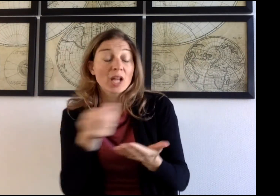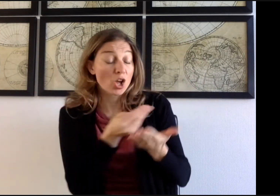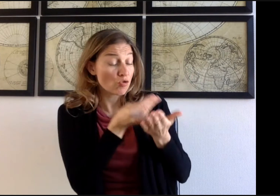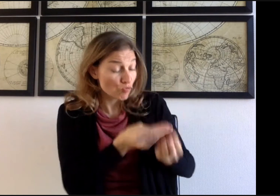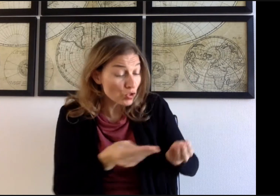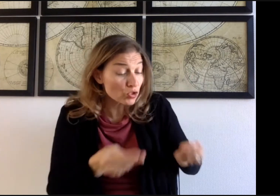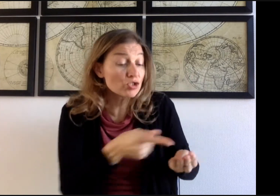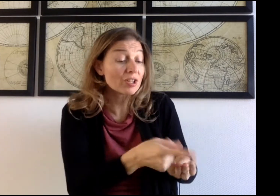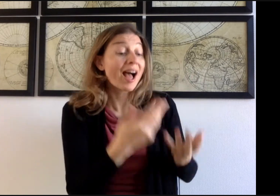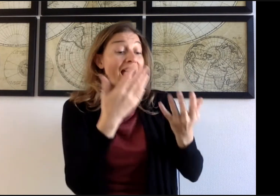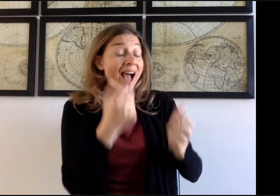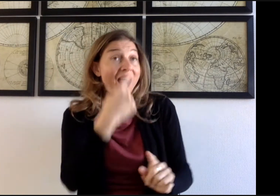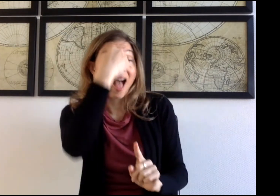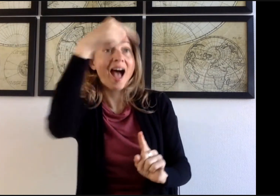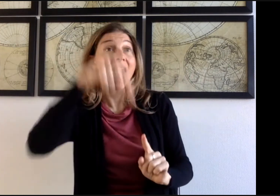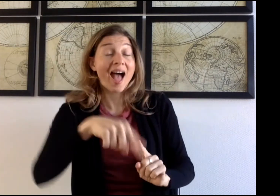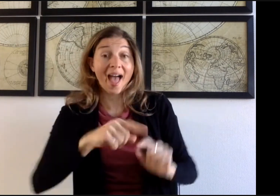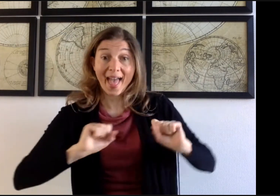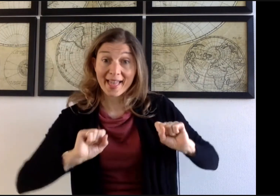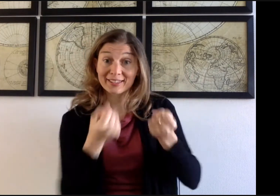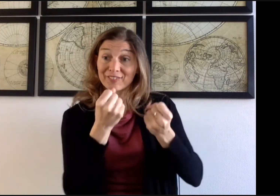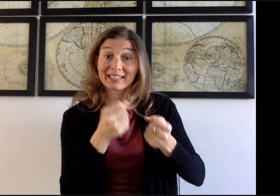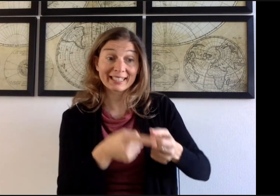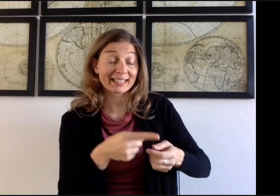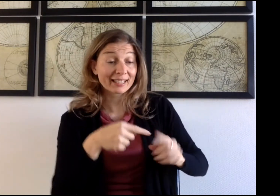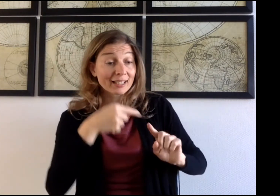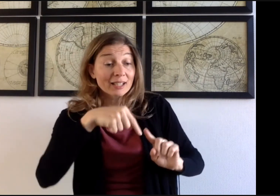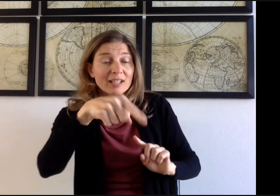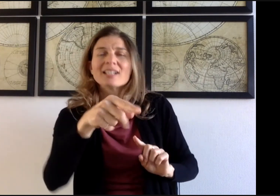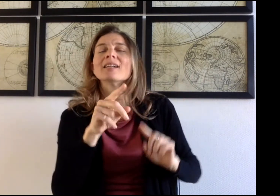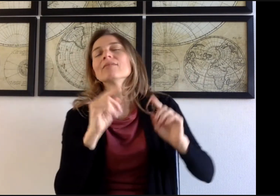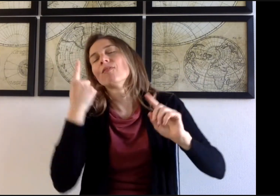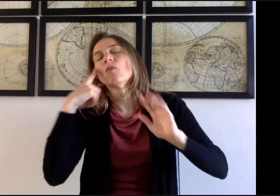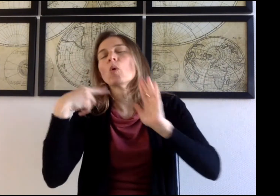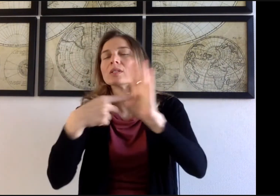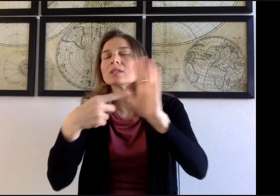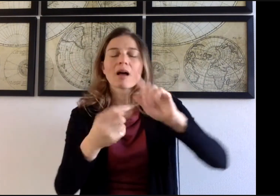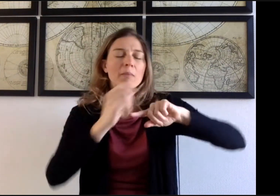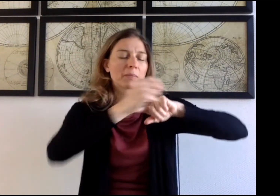for some activities to help DPOs in the Global South react to COVID-19